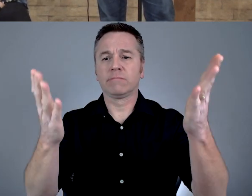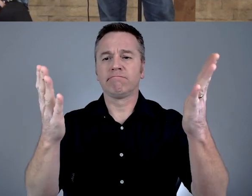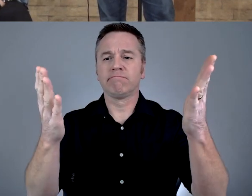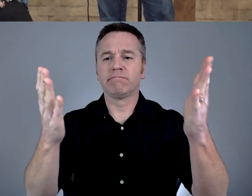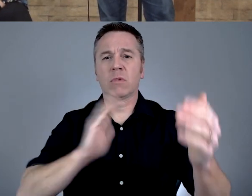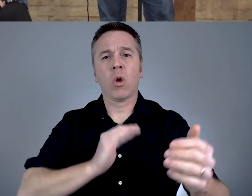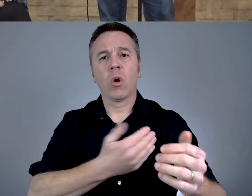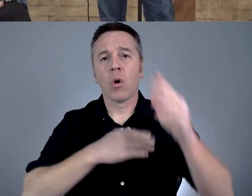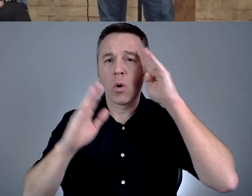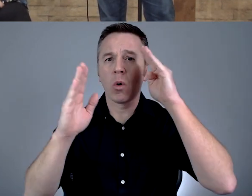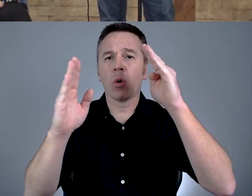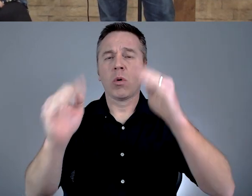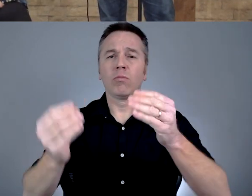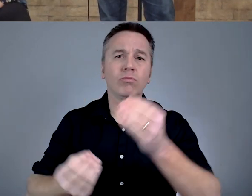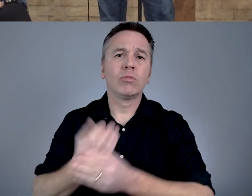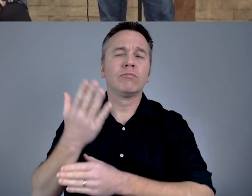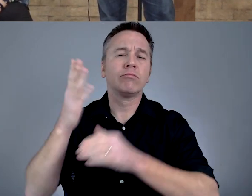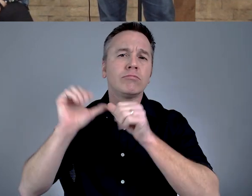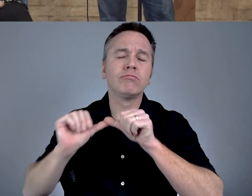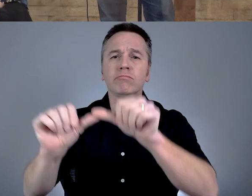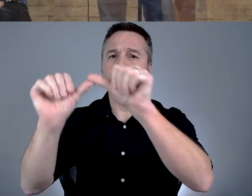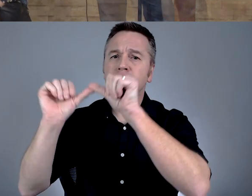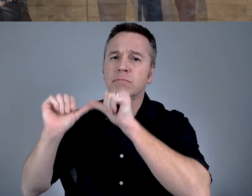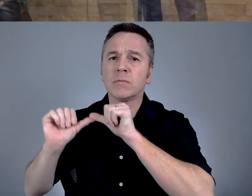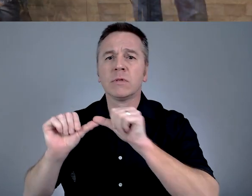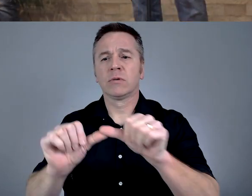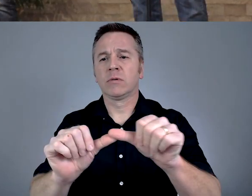Our hope springs eternal;